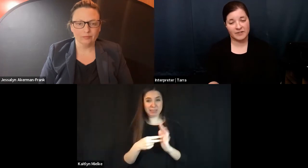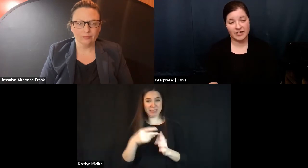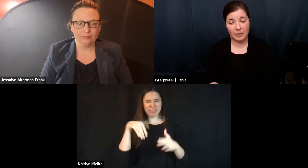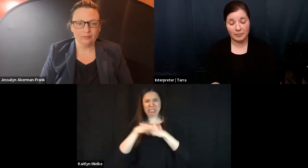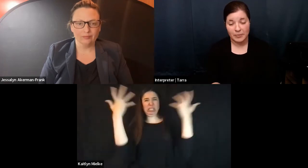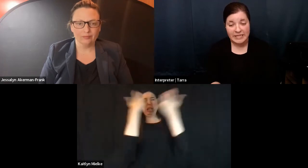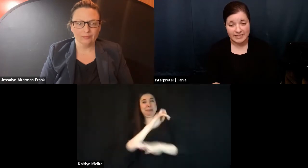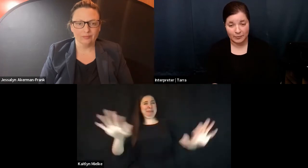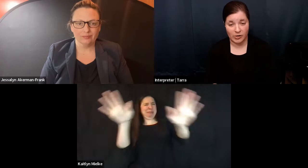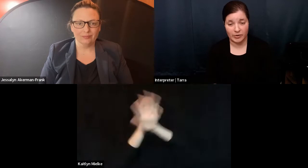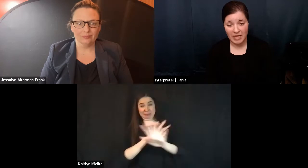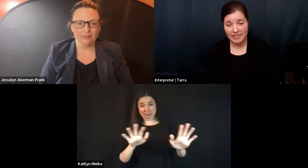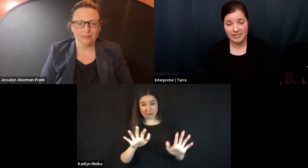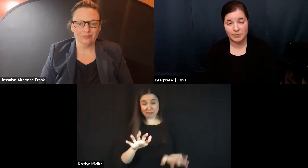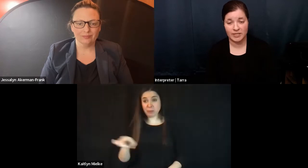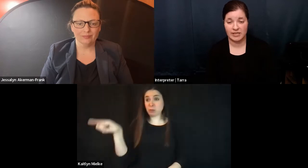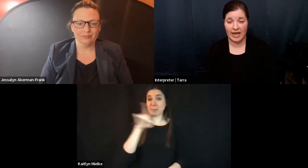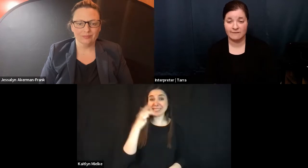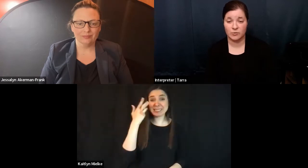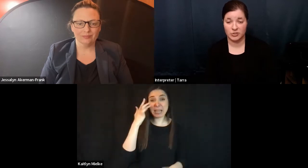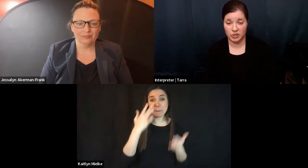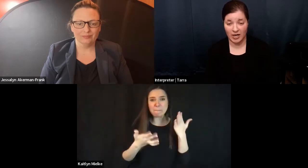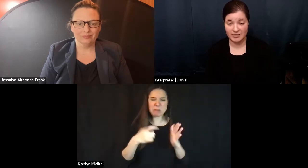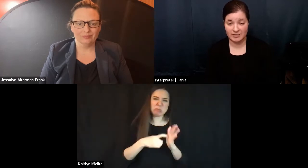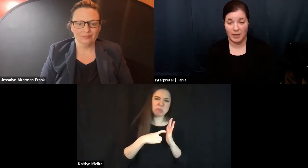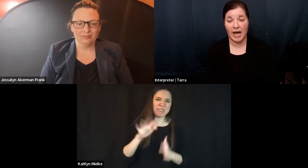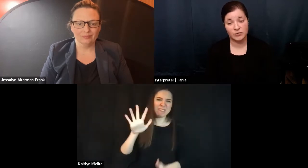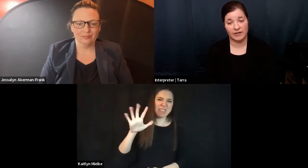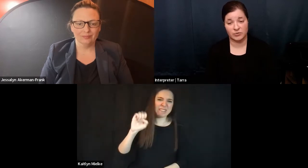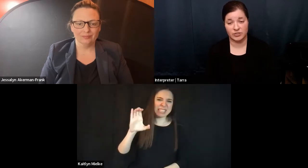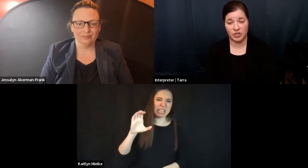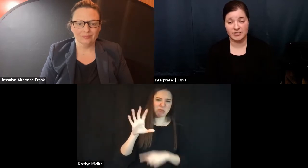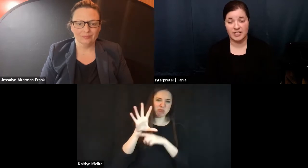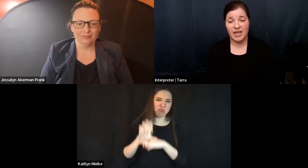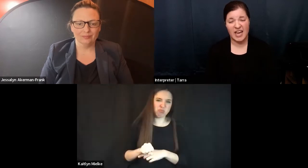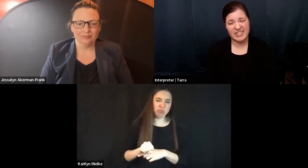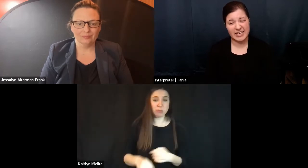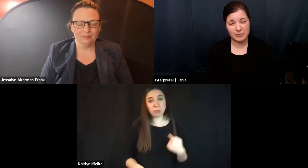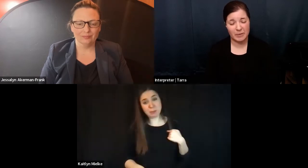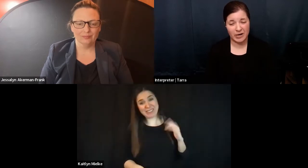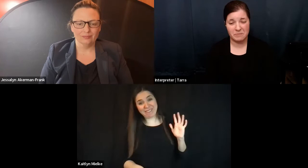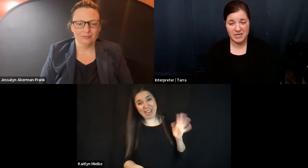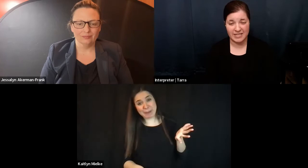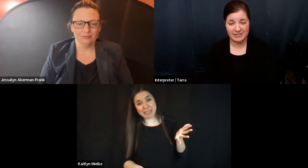Or if I'm outside and I go into a building, and if the outside is really bright, then I'm great and then I go